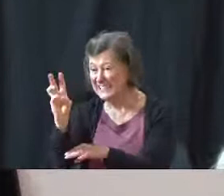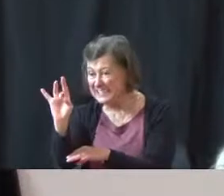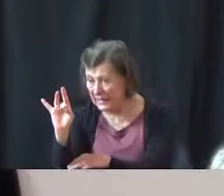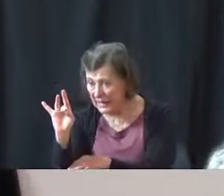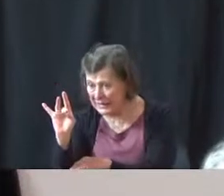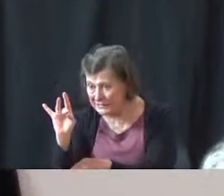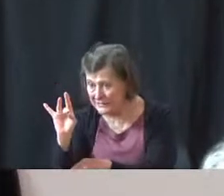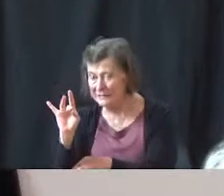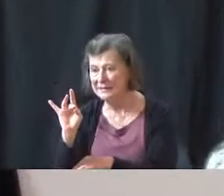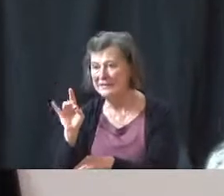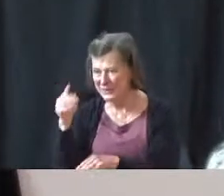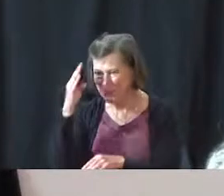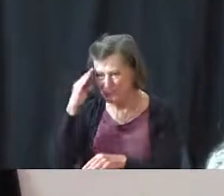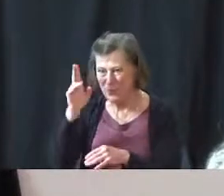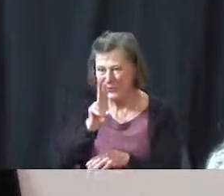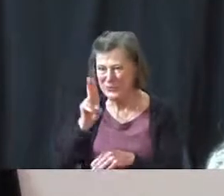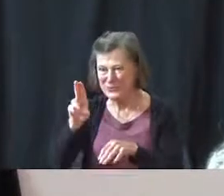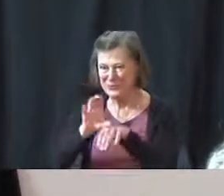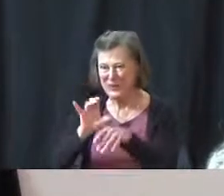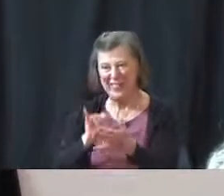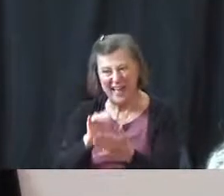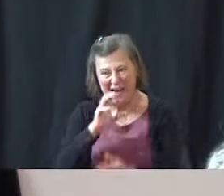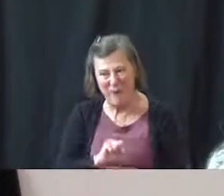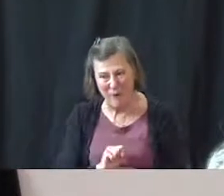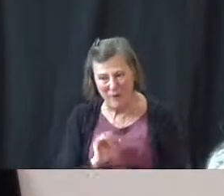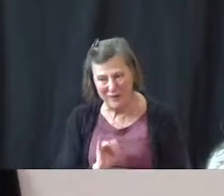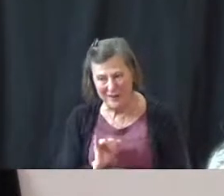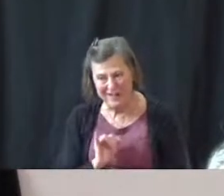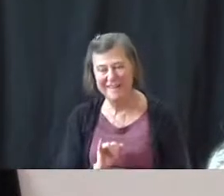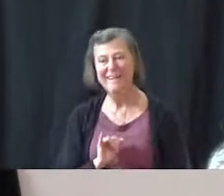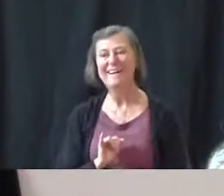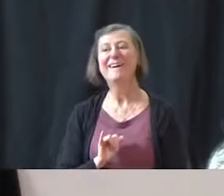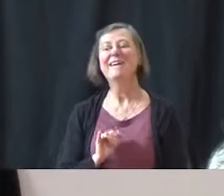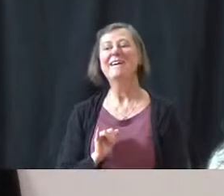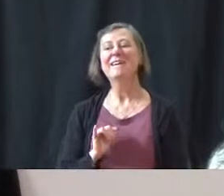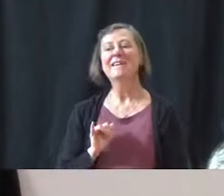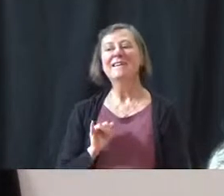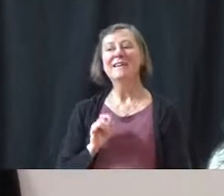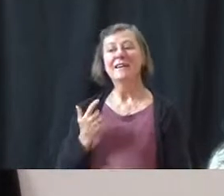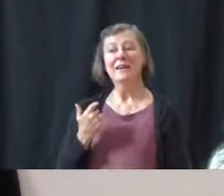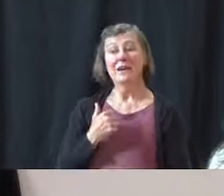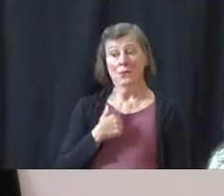Did you know there were Unitarian churches that old and we've taken a pilgrimage there?